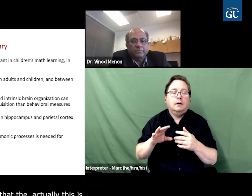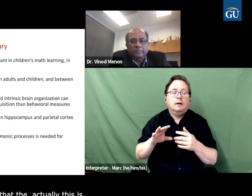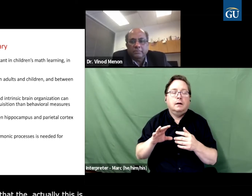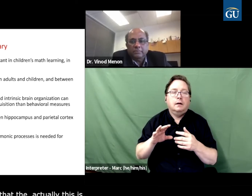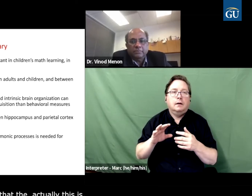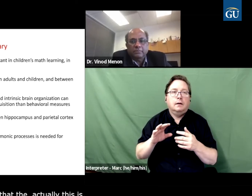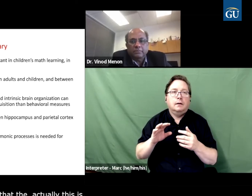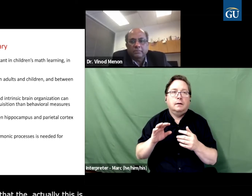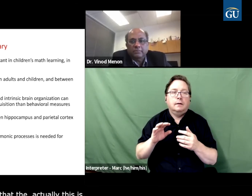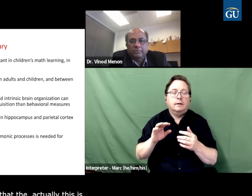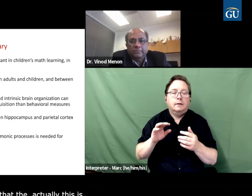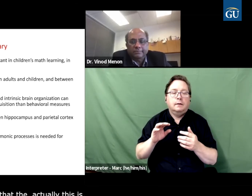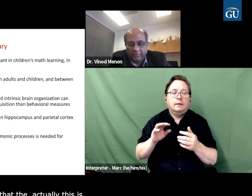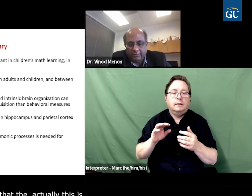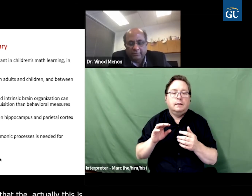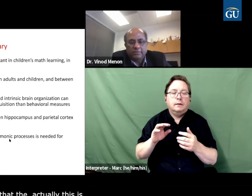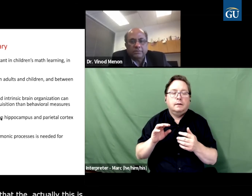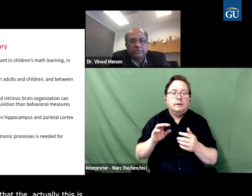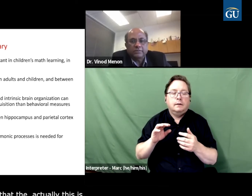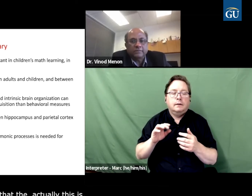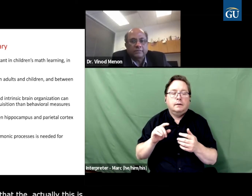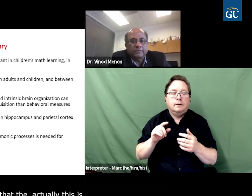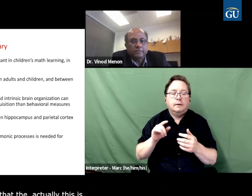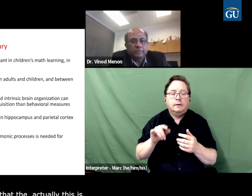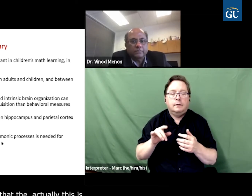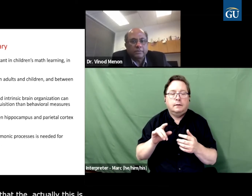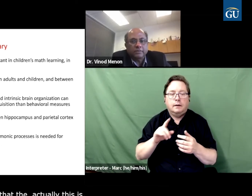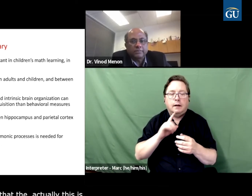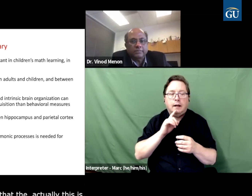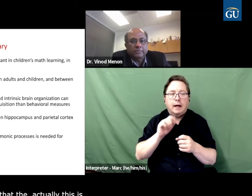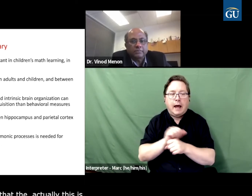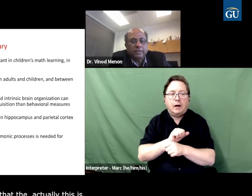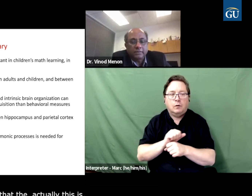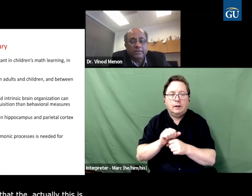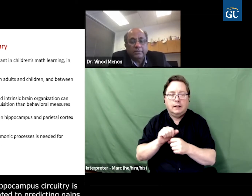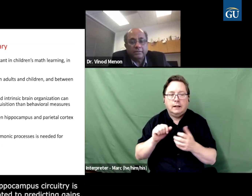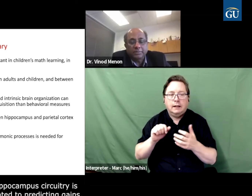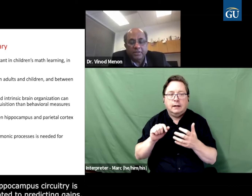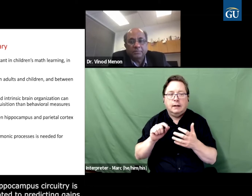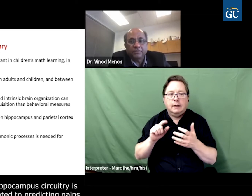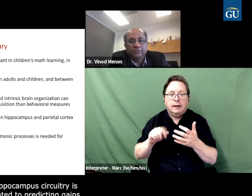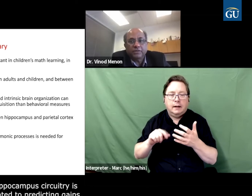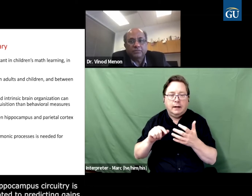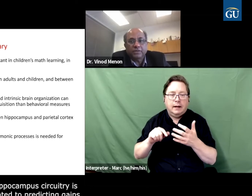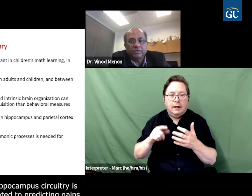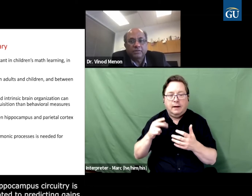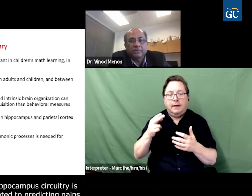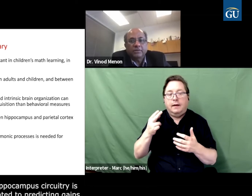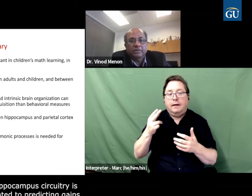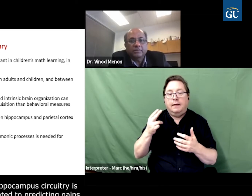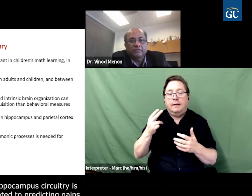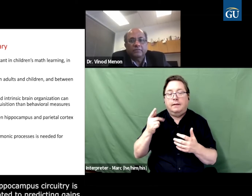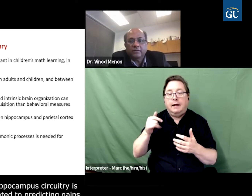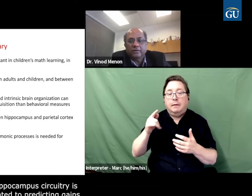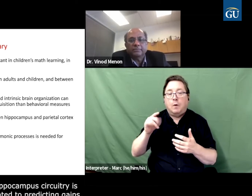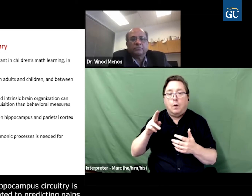the actually this is uh